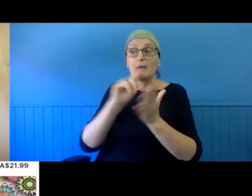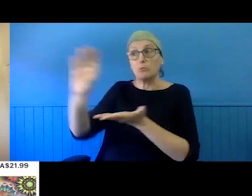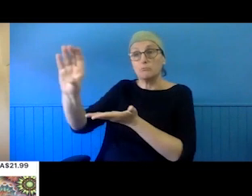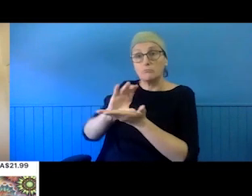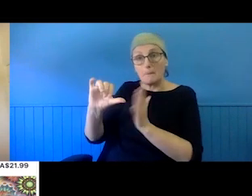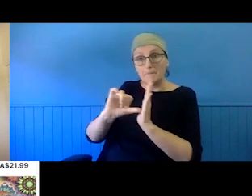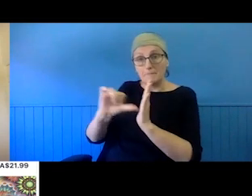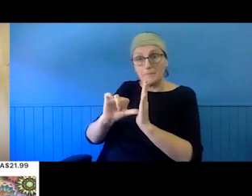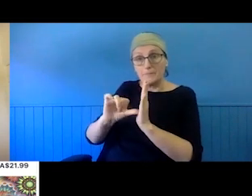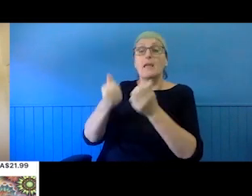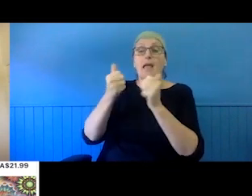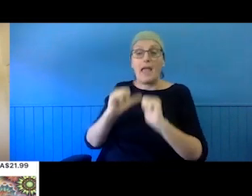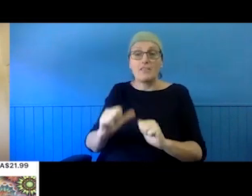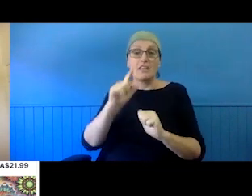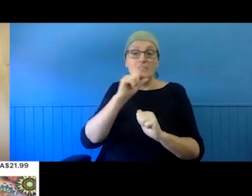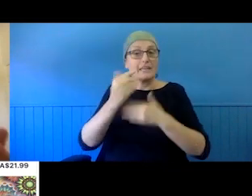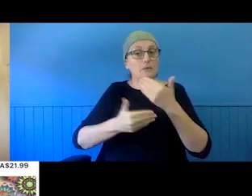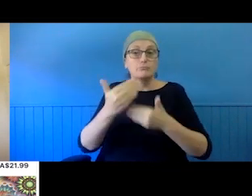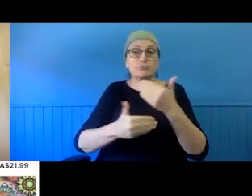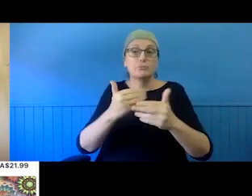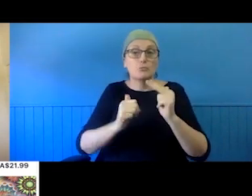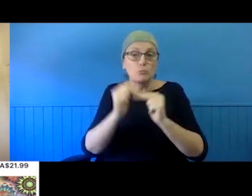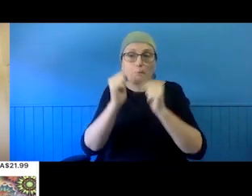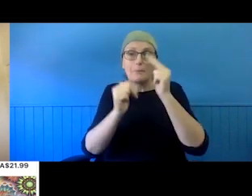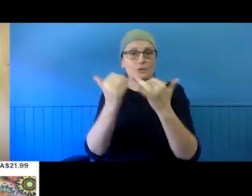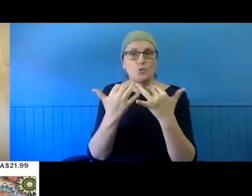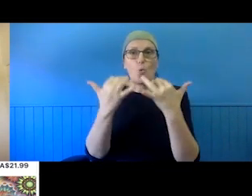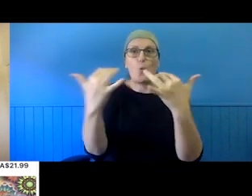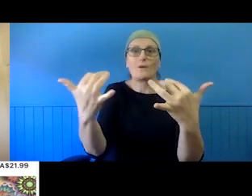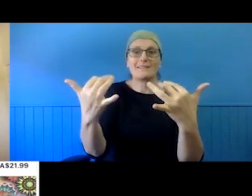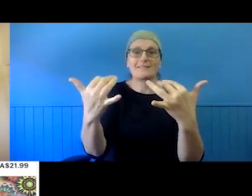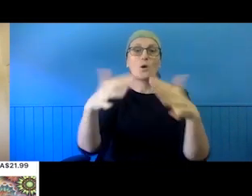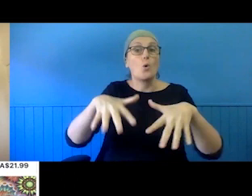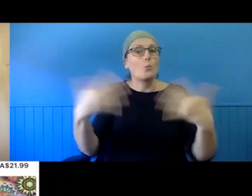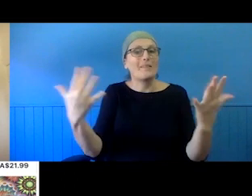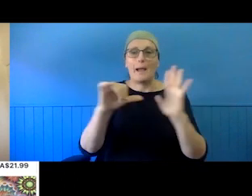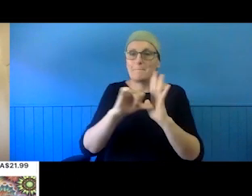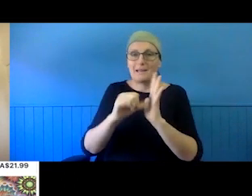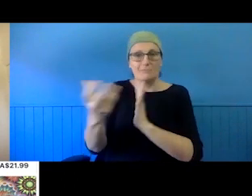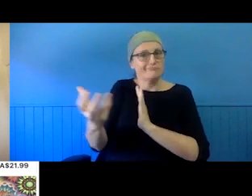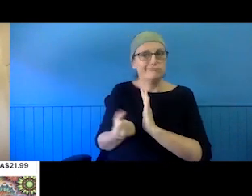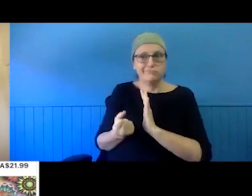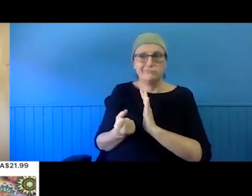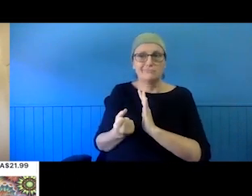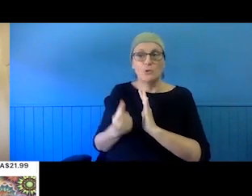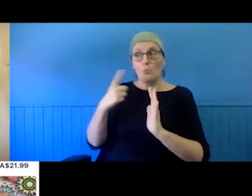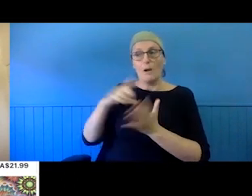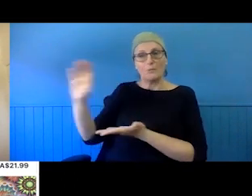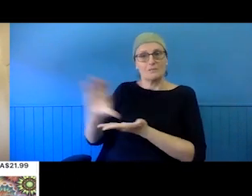time to build an audience without making a lot of money because